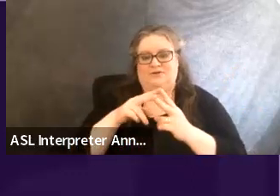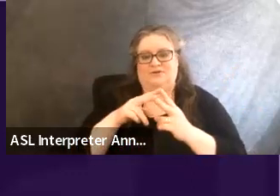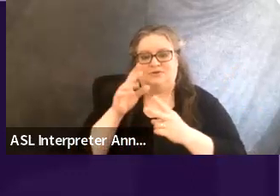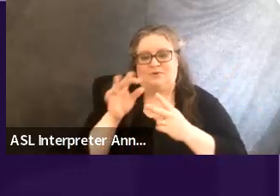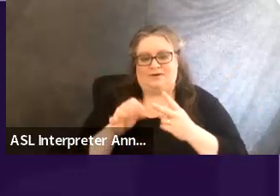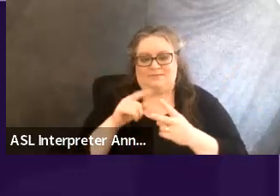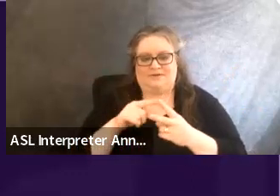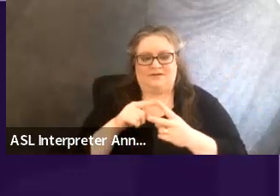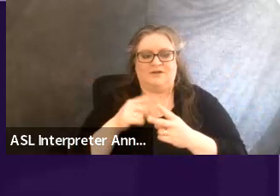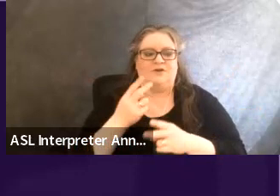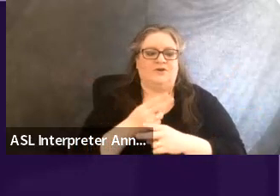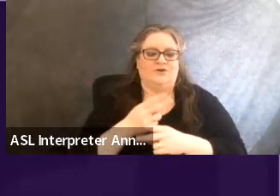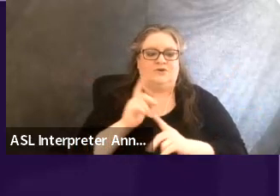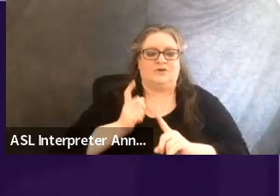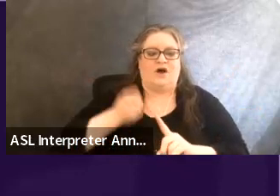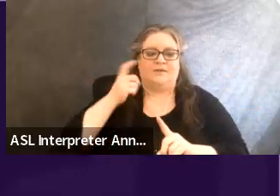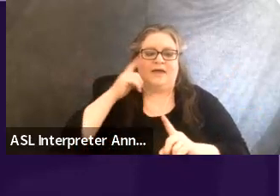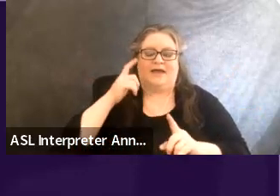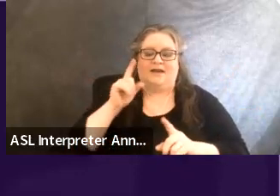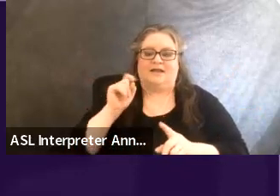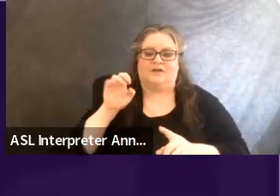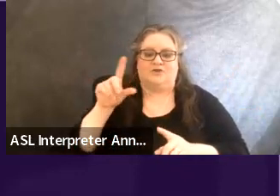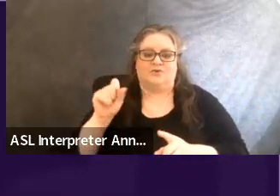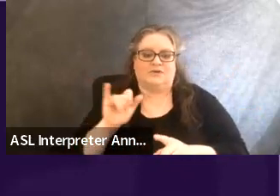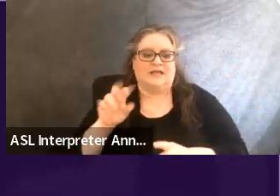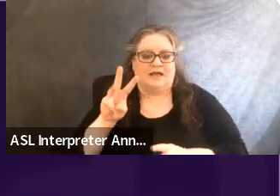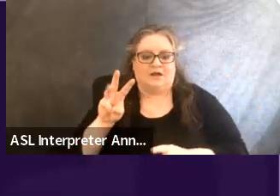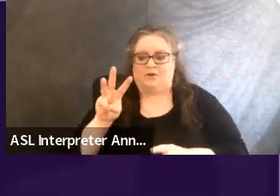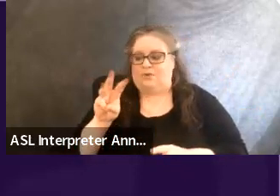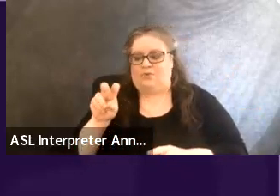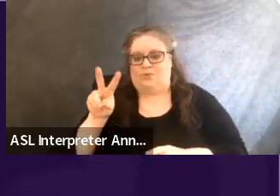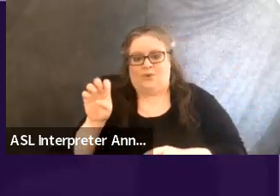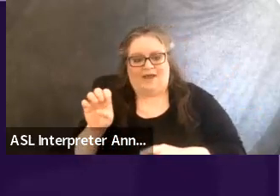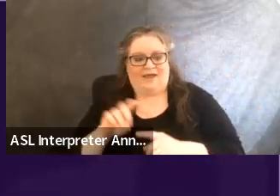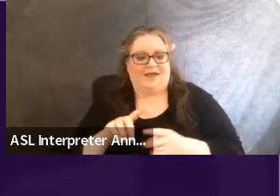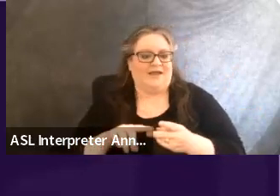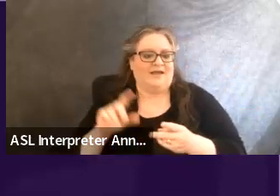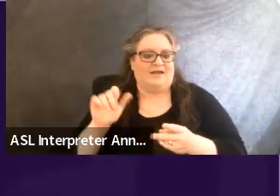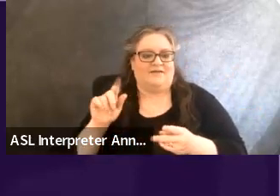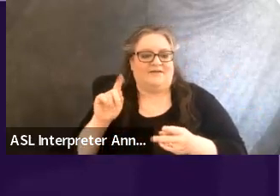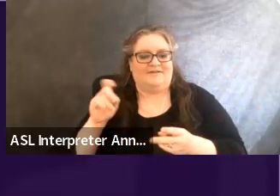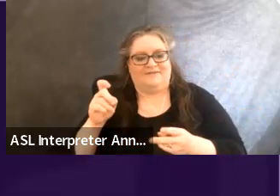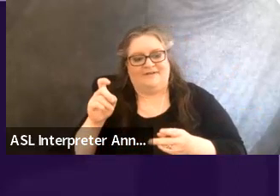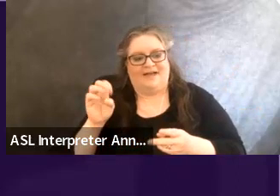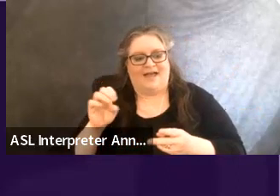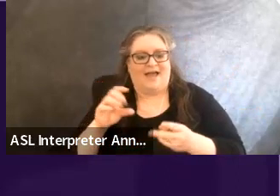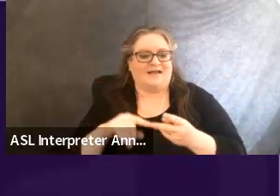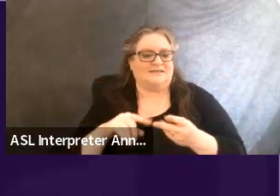First is by using automated tools like Wave, Axe DevTools, Lighthouse, or any similar tools.